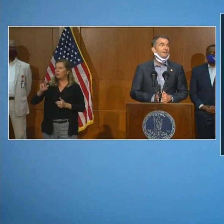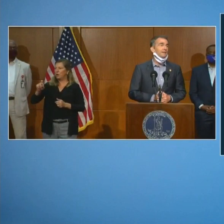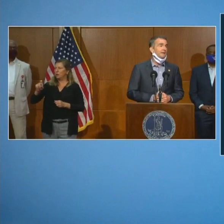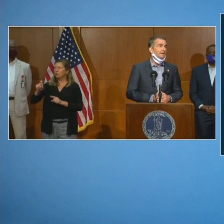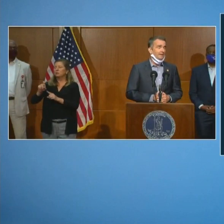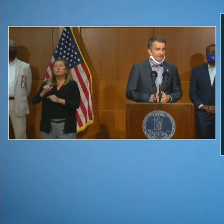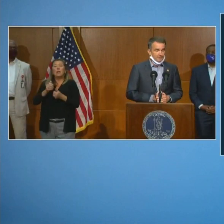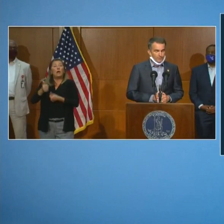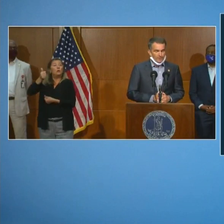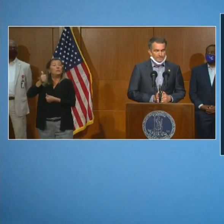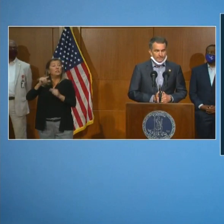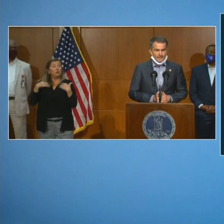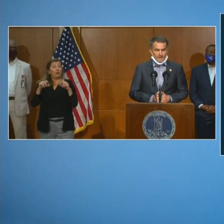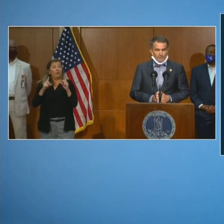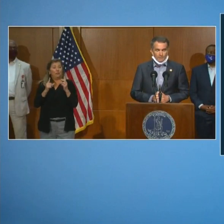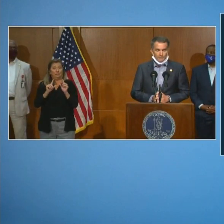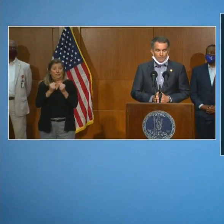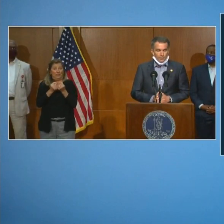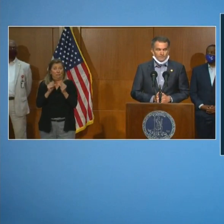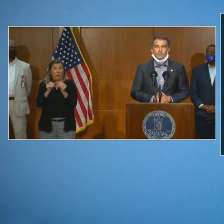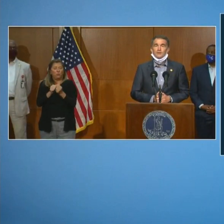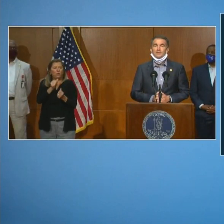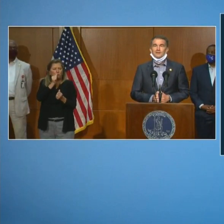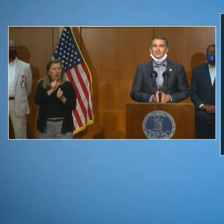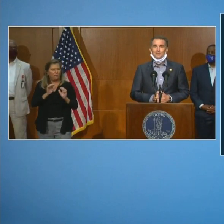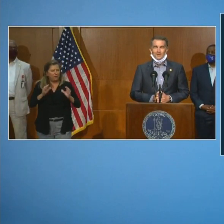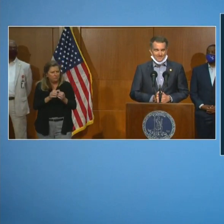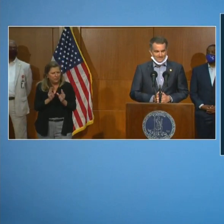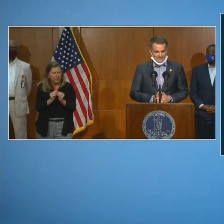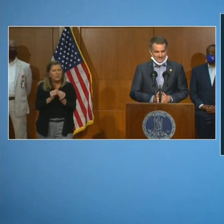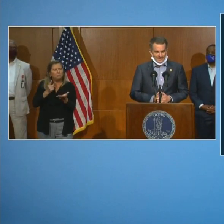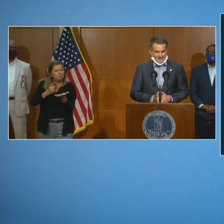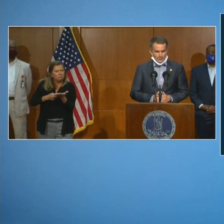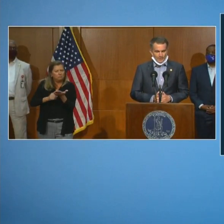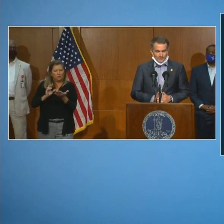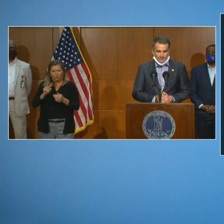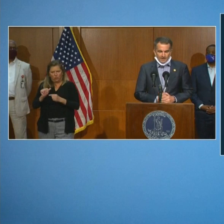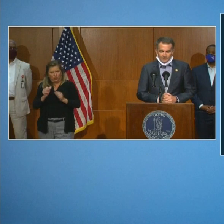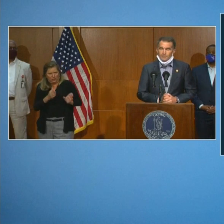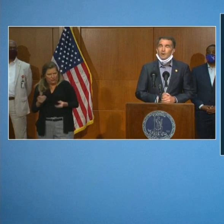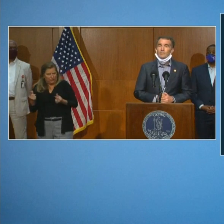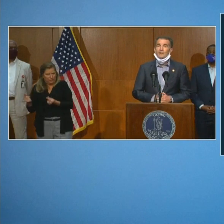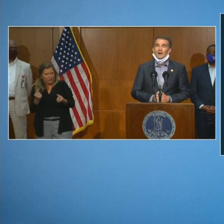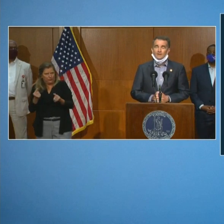ON TODAY'S MEETINGS WITH DR DEBORAH BARKS. OUR SENIOR HEALTH TEAM MET WITH HER